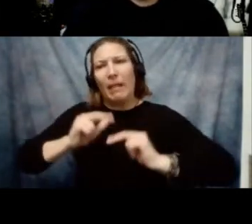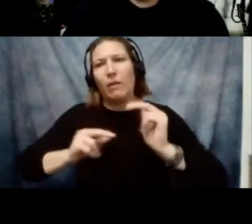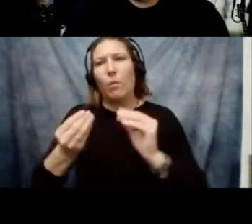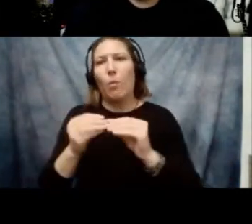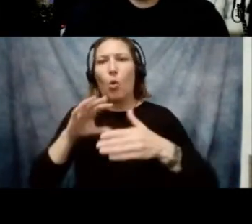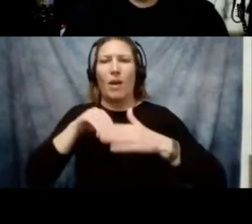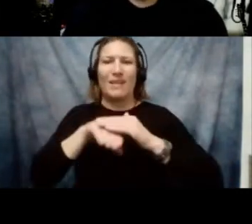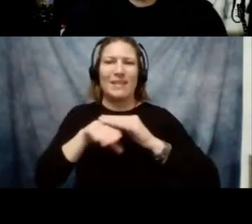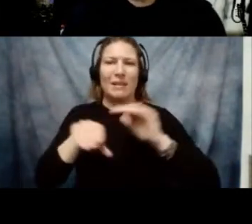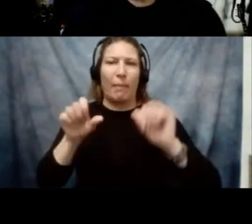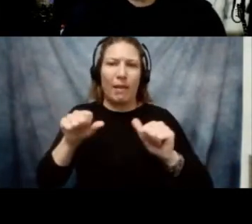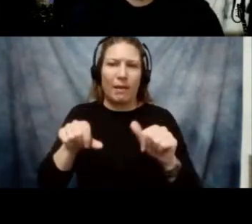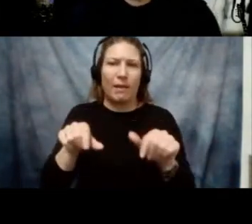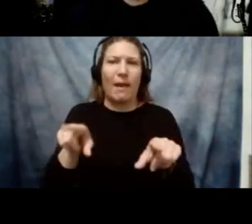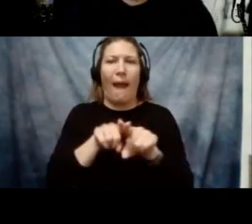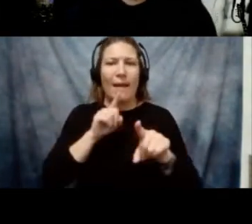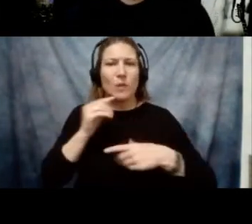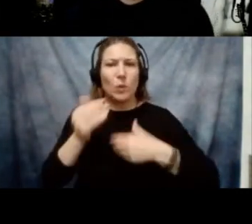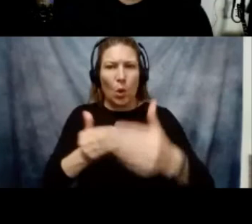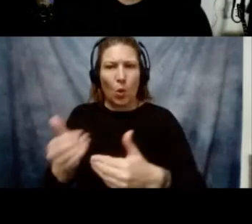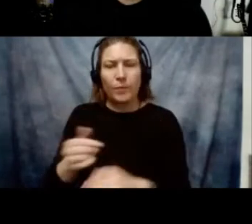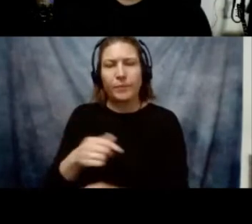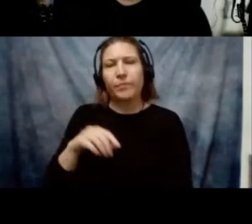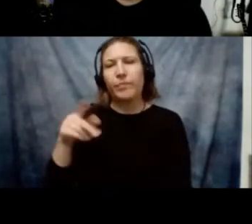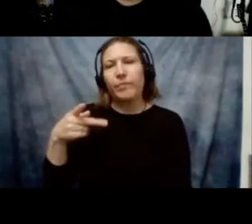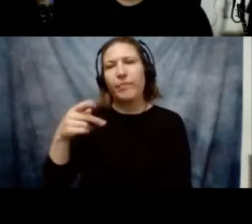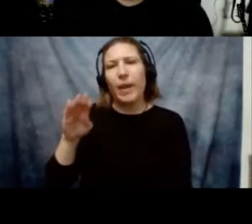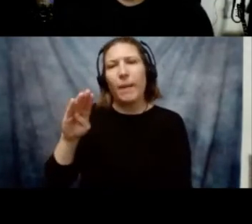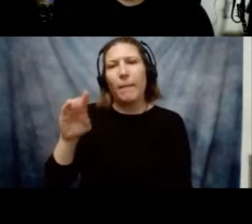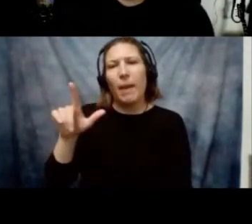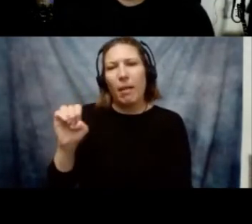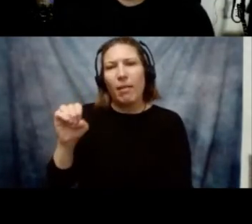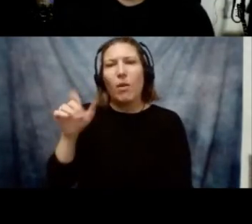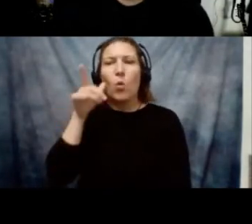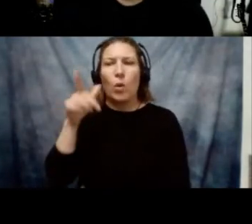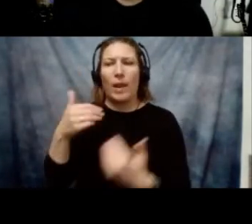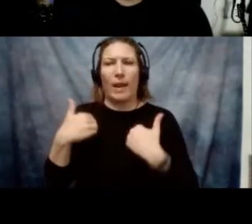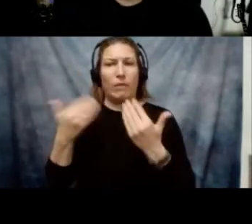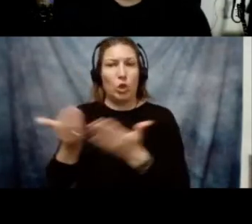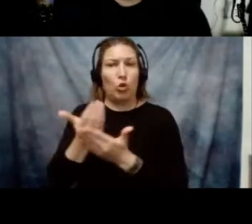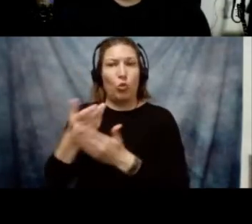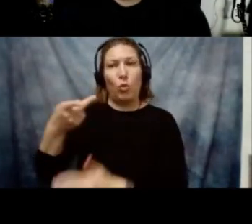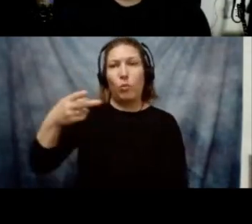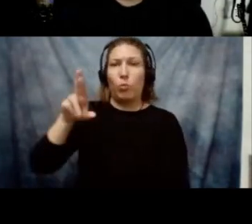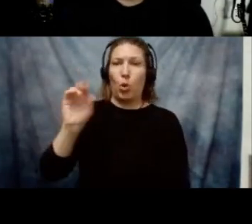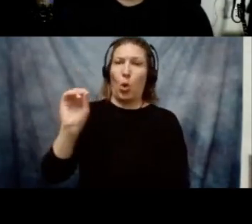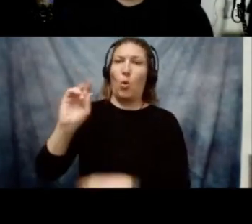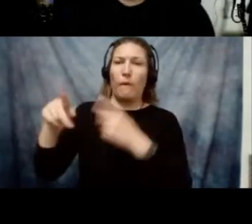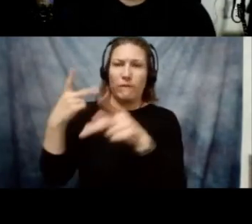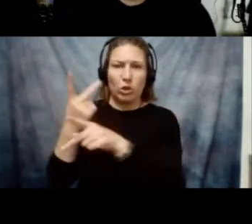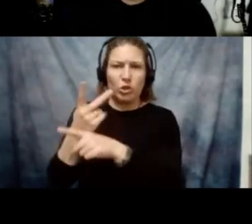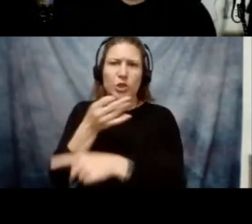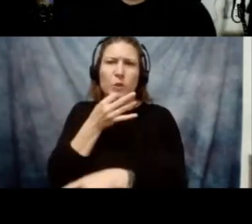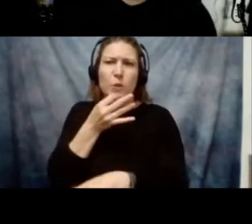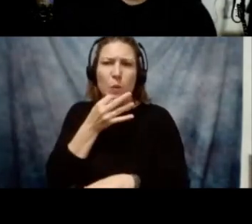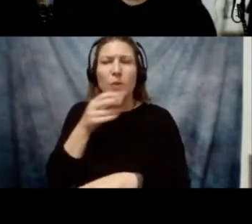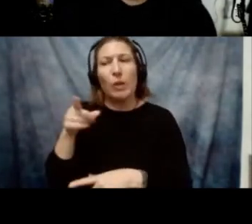at being accessible and i know the domino folks claro they they work a lot in accessibility